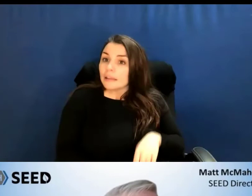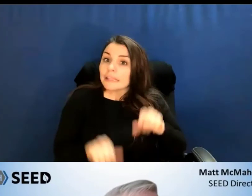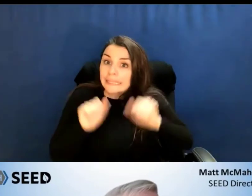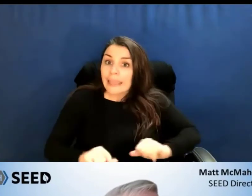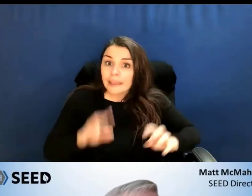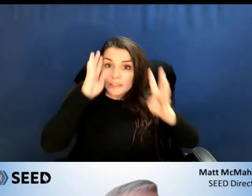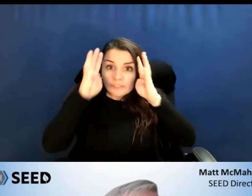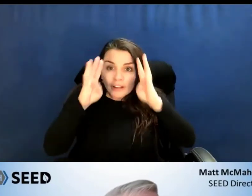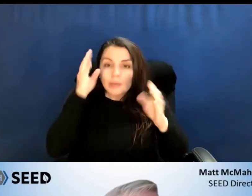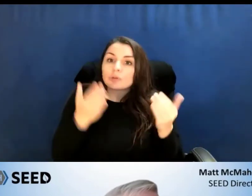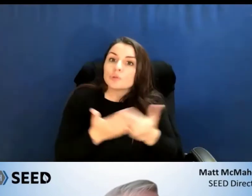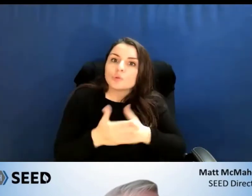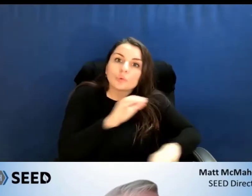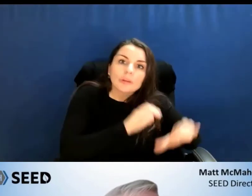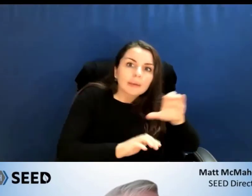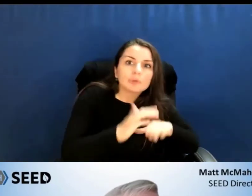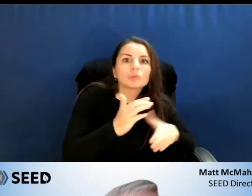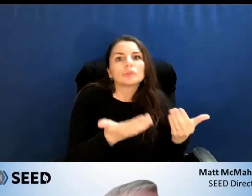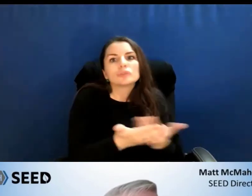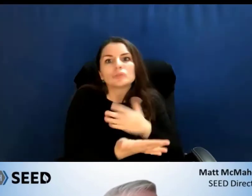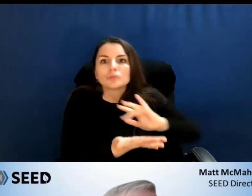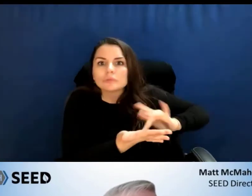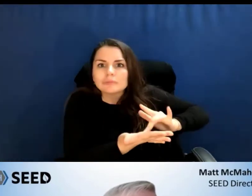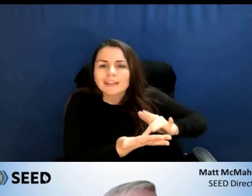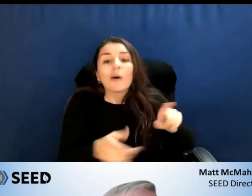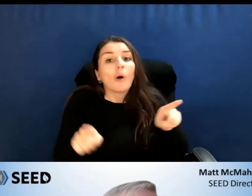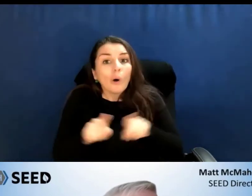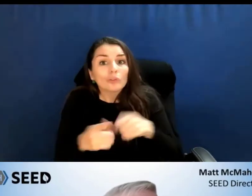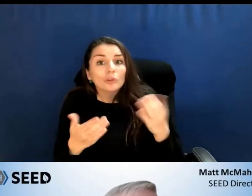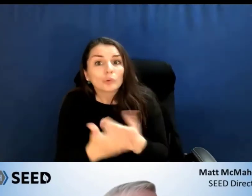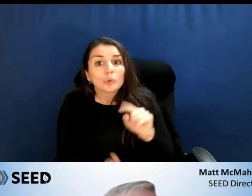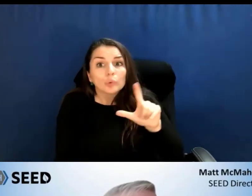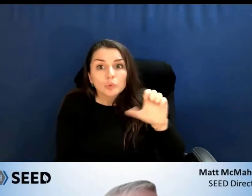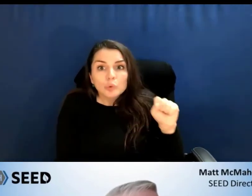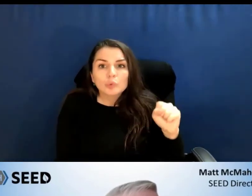new devices but also diagnostics, research tools.